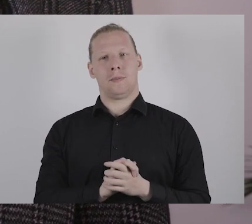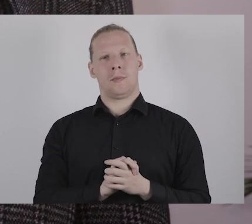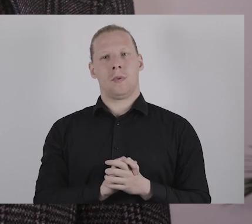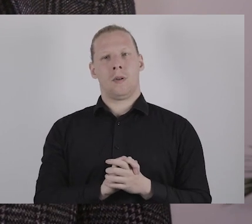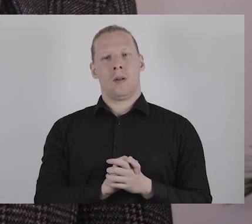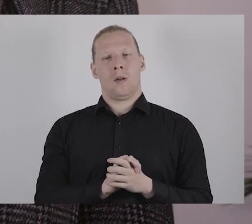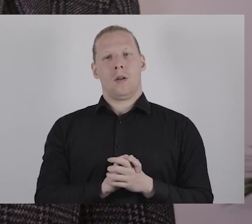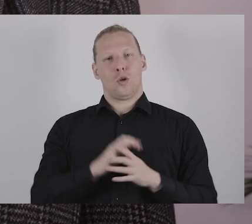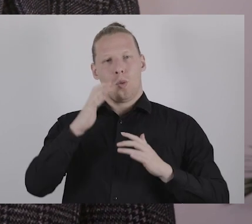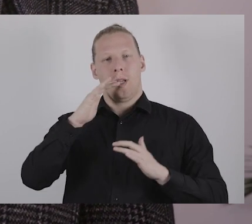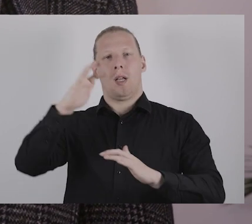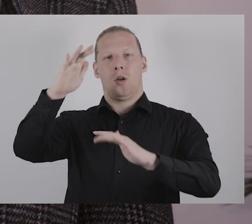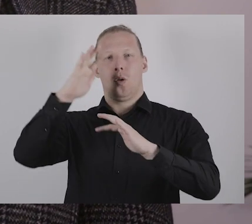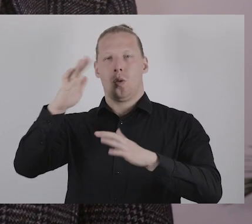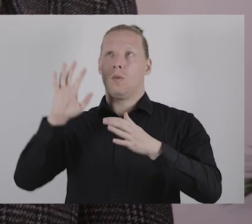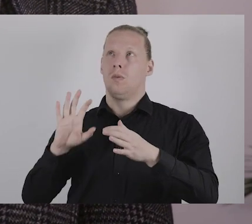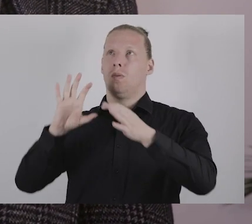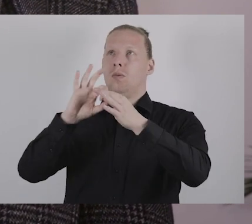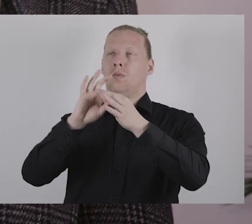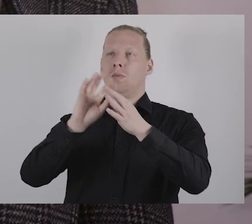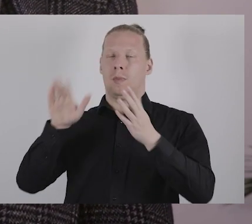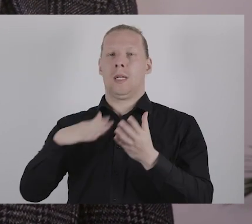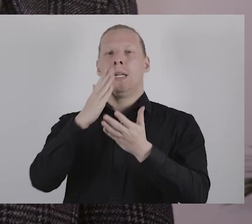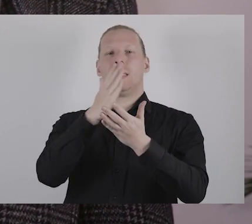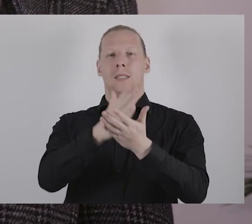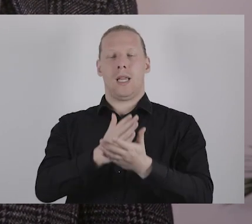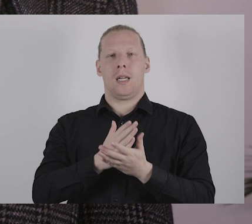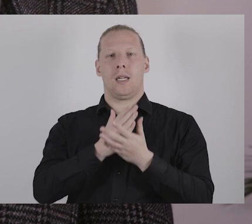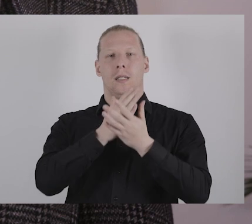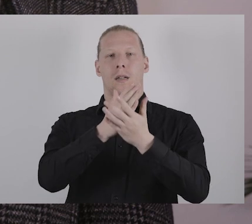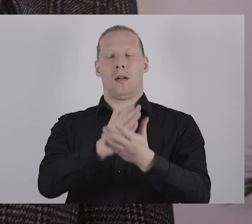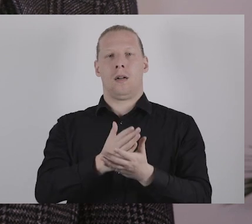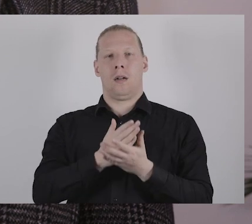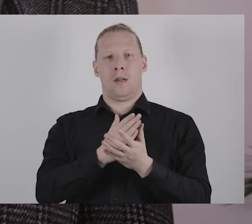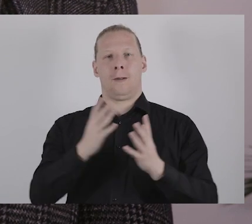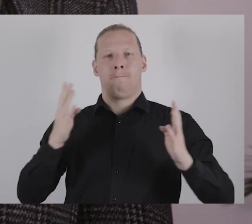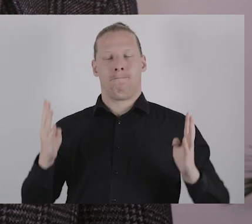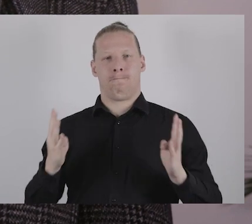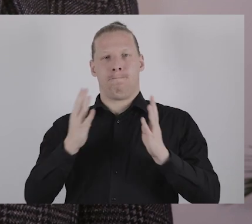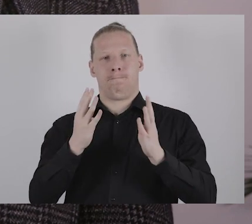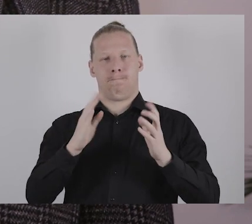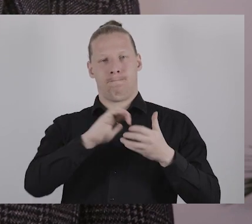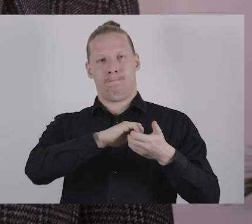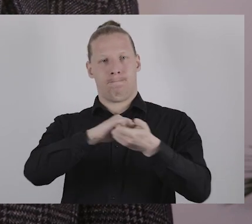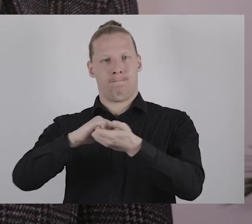E rongo whakairihia ki runga Turuturu o whakamaua ki a tina... tina, hui ē.